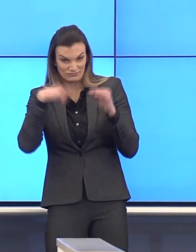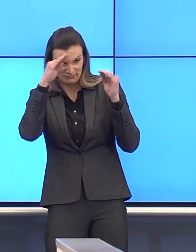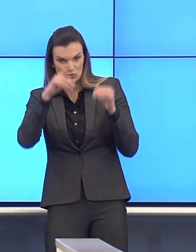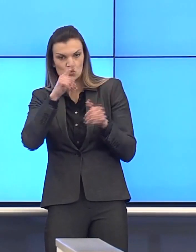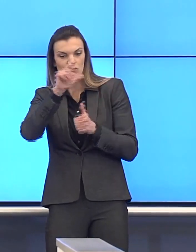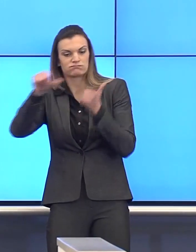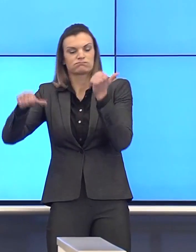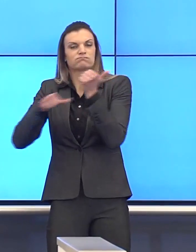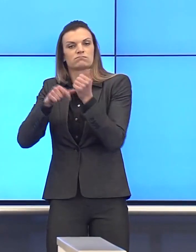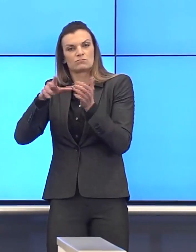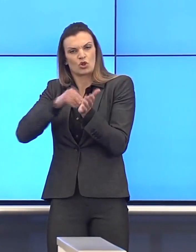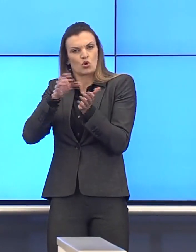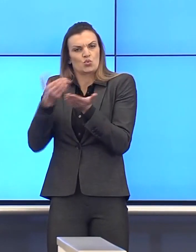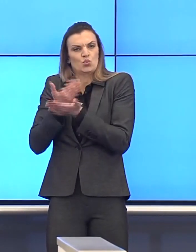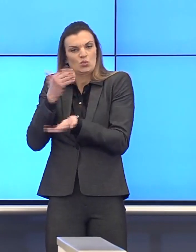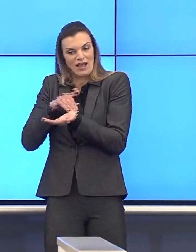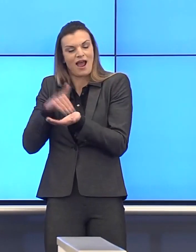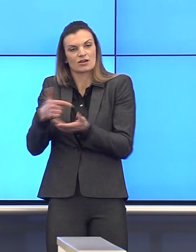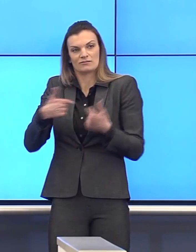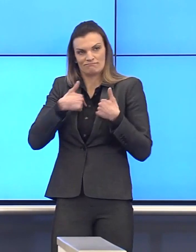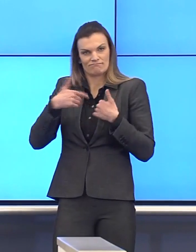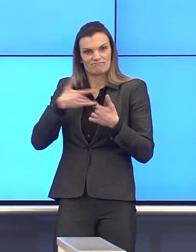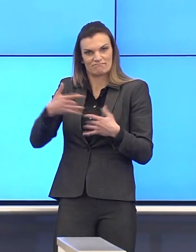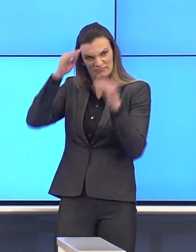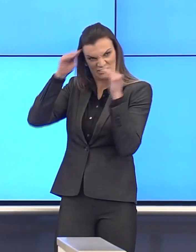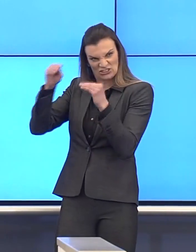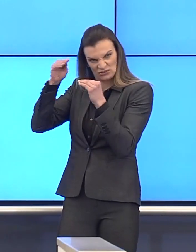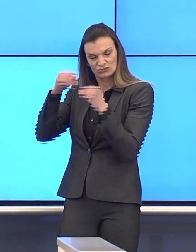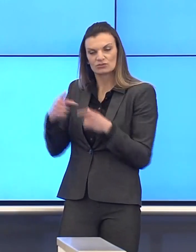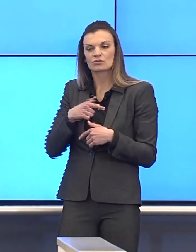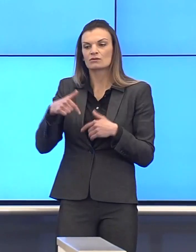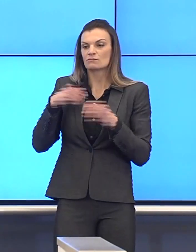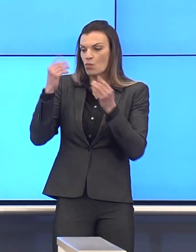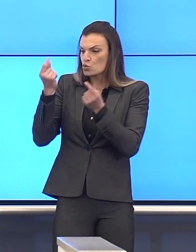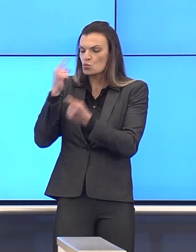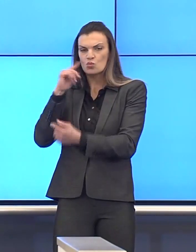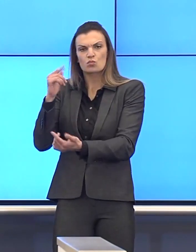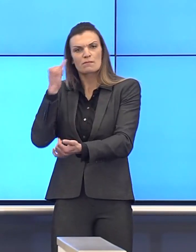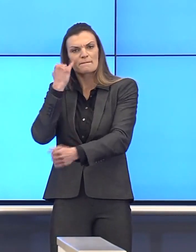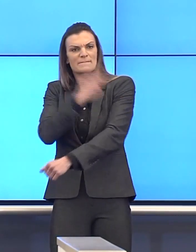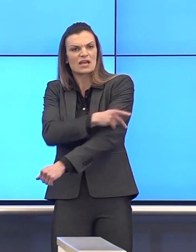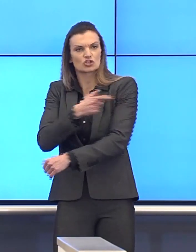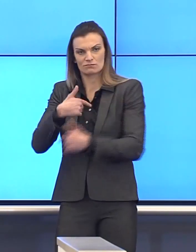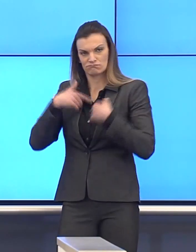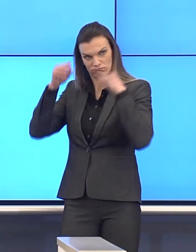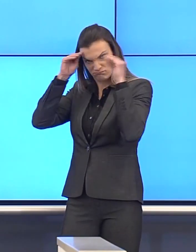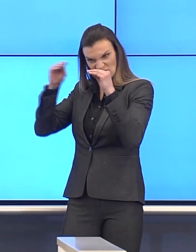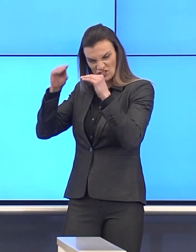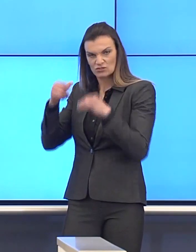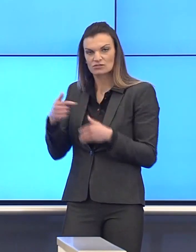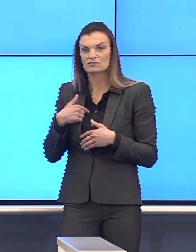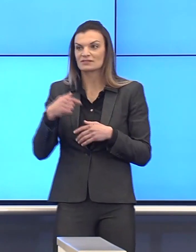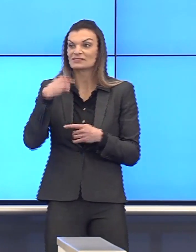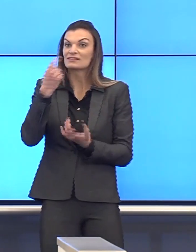I WILL SAY SIMILAR TO THE PRACTICE OF MEDICINE AND WHEN I TEACH MY RESIDENTS EVEN THOUGH WE USE EVIDENCE-BASED MEDICINE AND THERE IS ALL KINDS OF